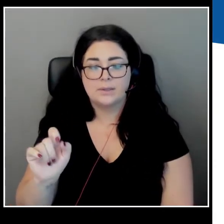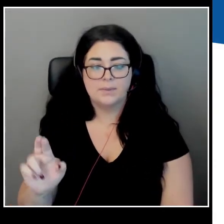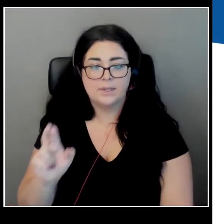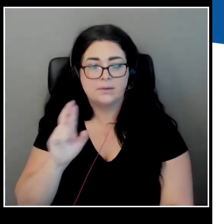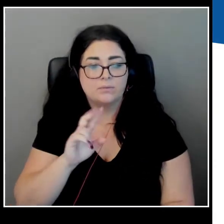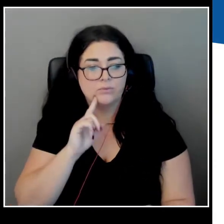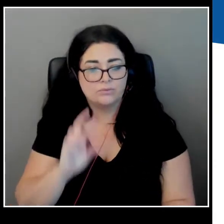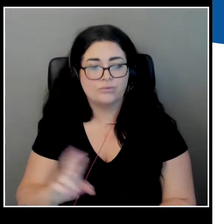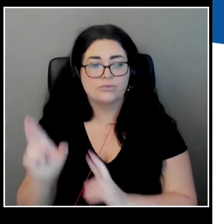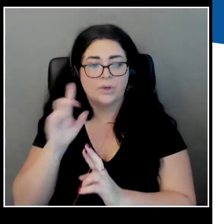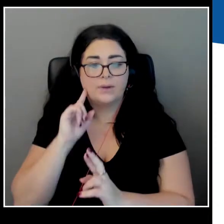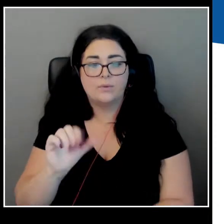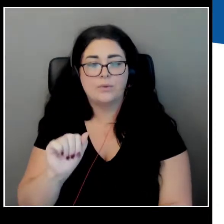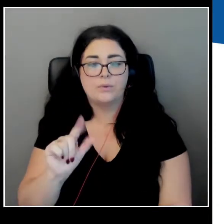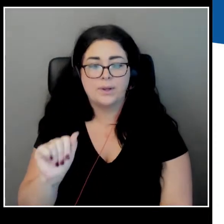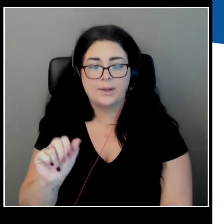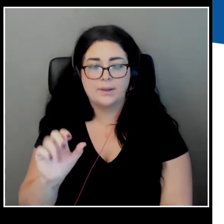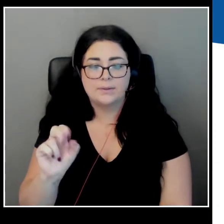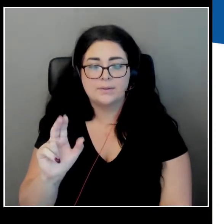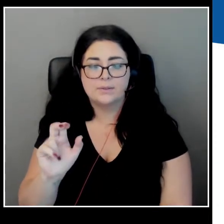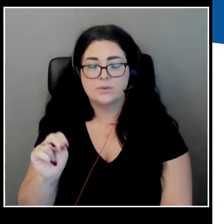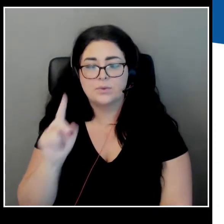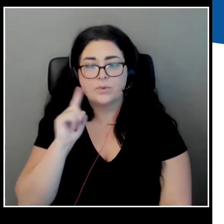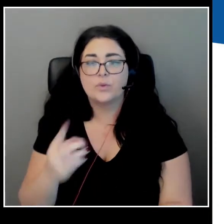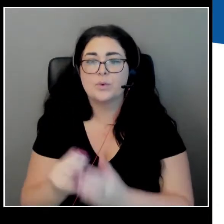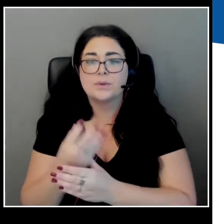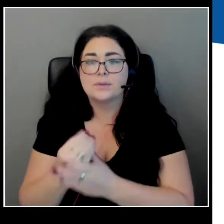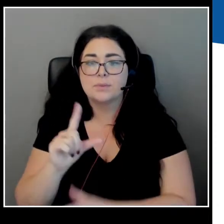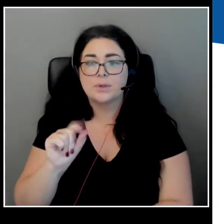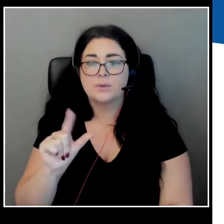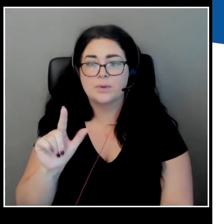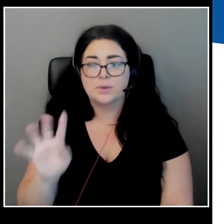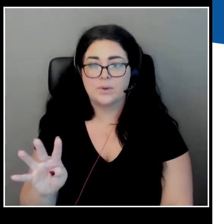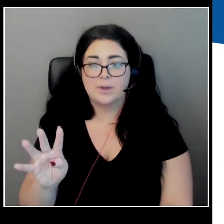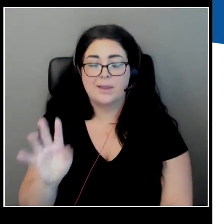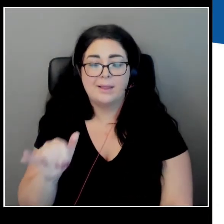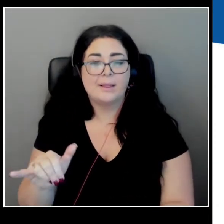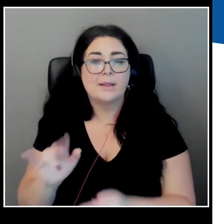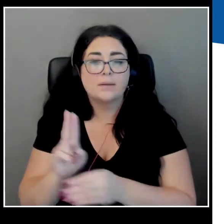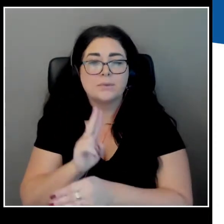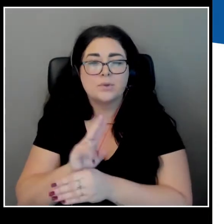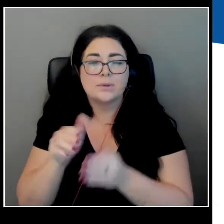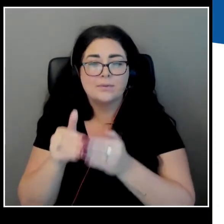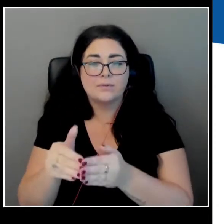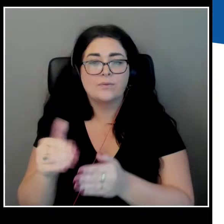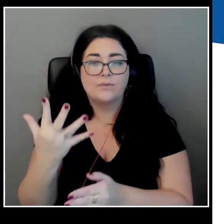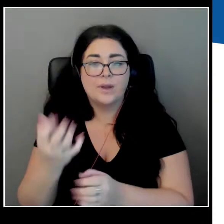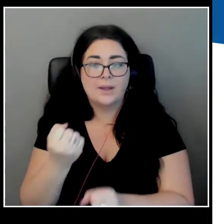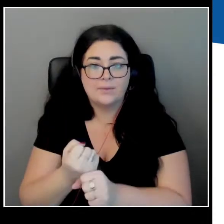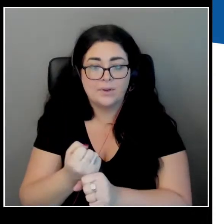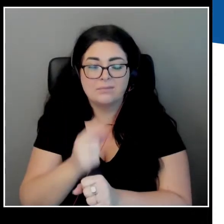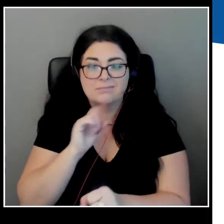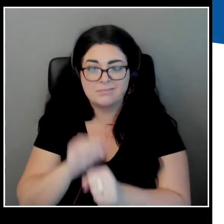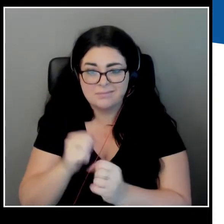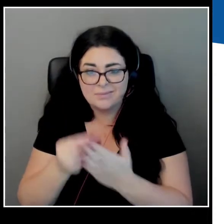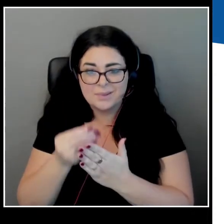We will be chartering the Ala'suinu for five years, and we have the option to purchase the ship at the end of the charter period.